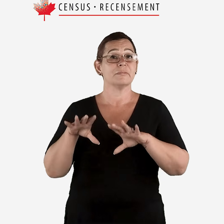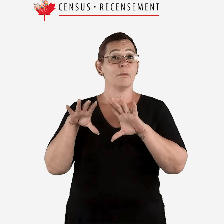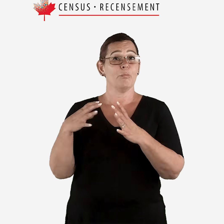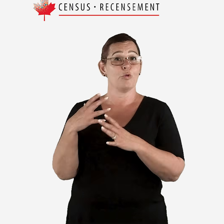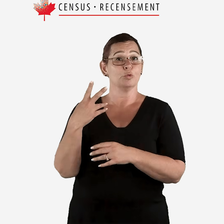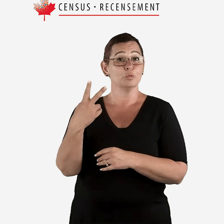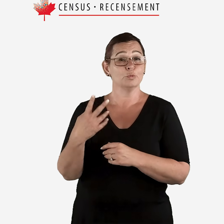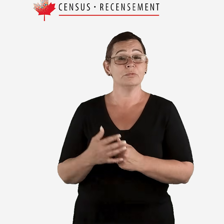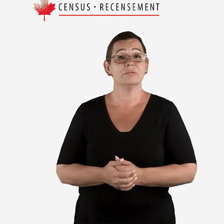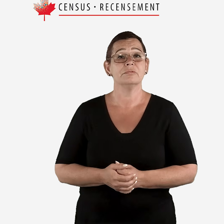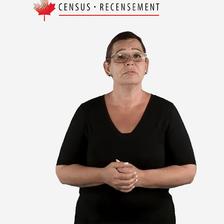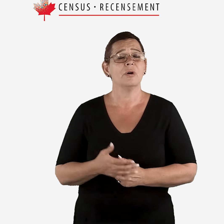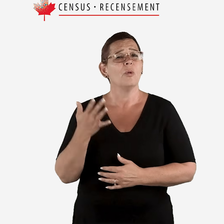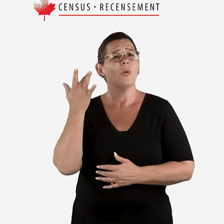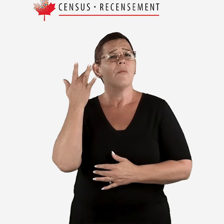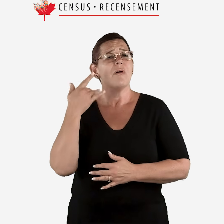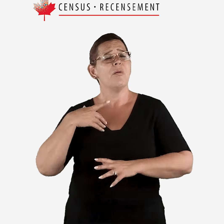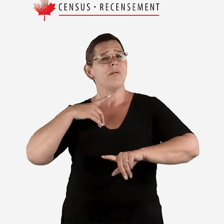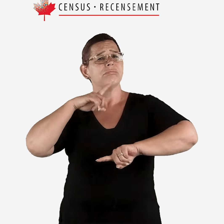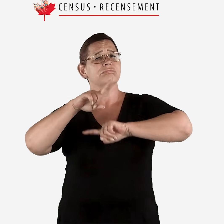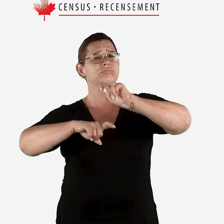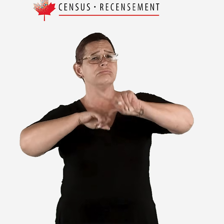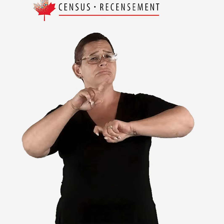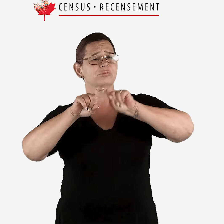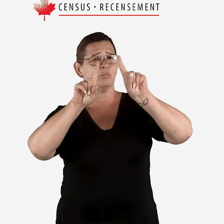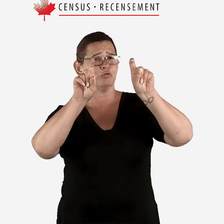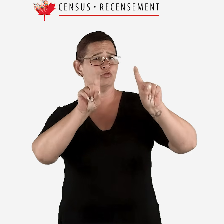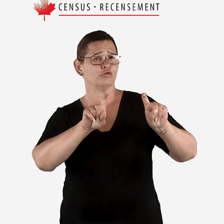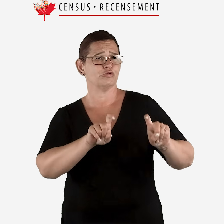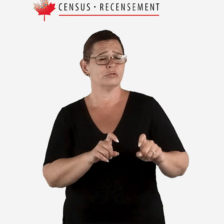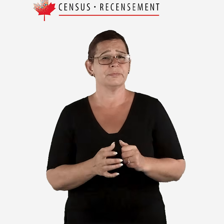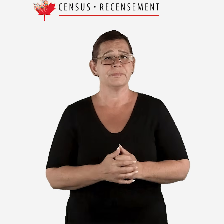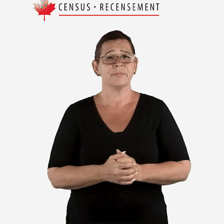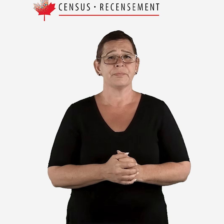Part 2 Why we ask the questions